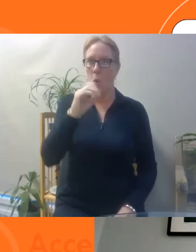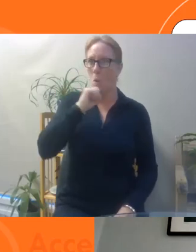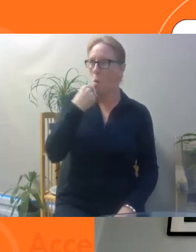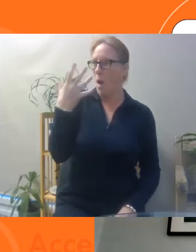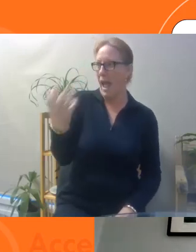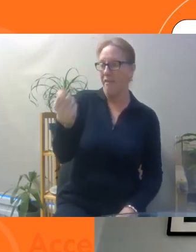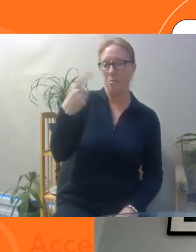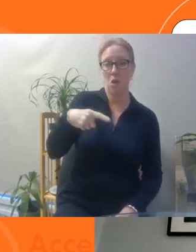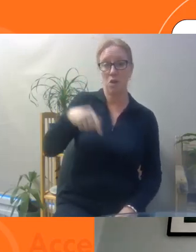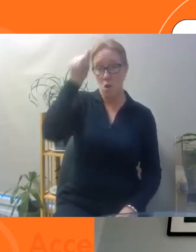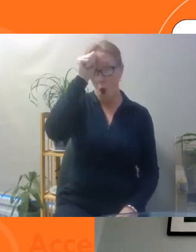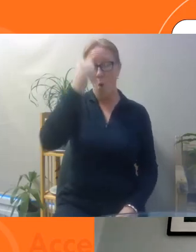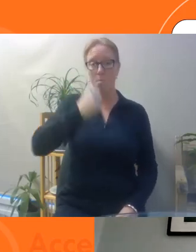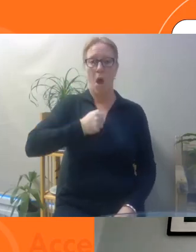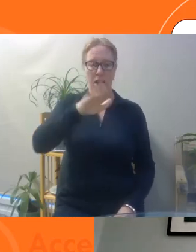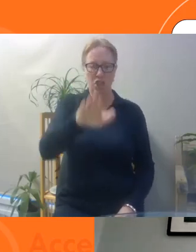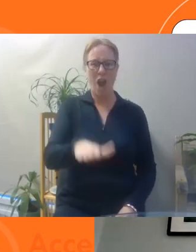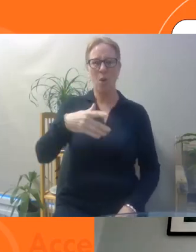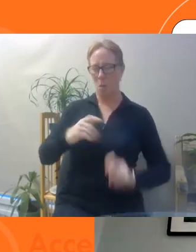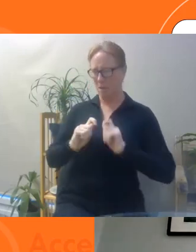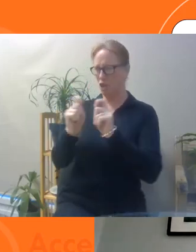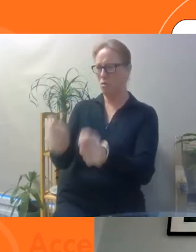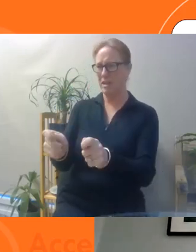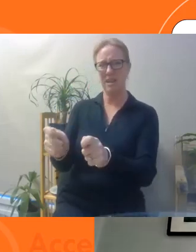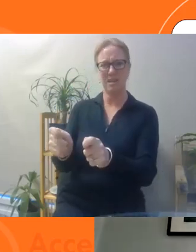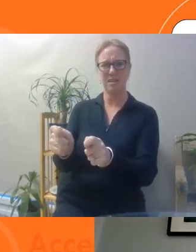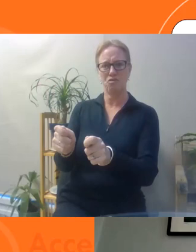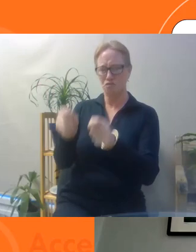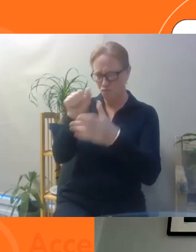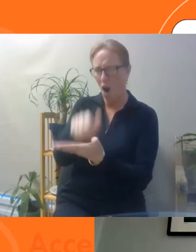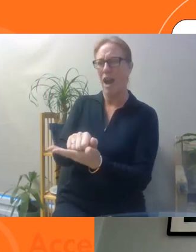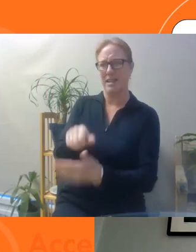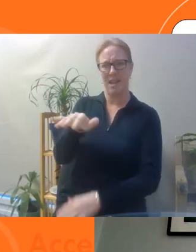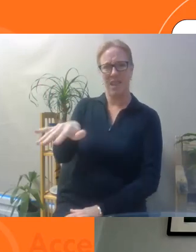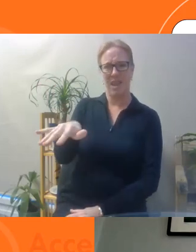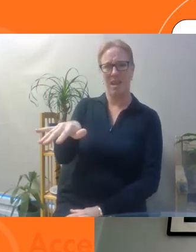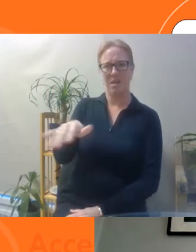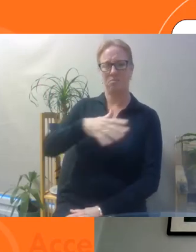my child would be treated the way they deserve there." It is so disheartening.